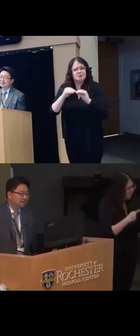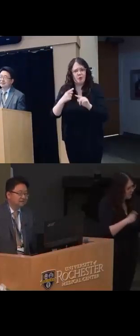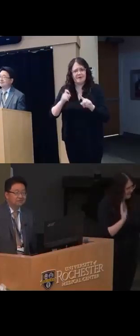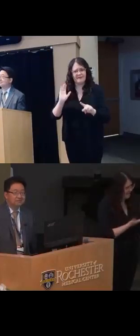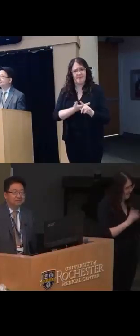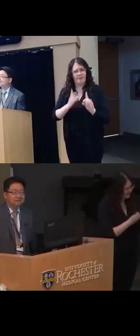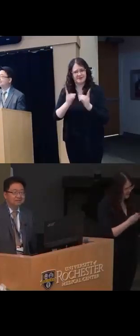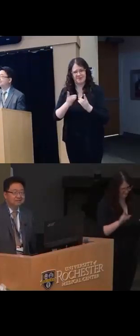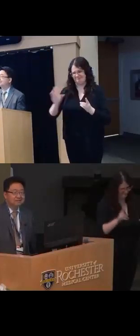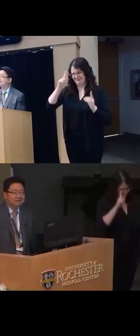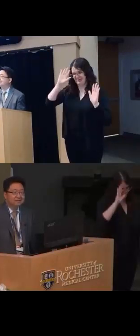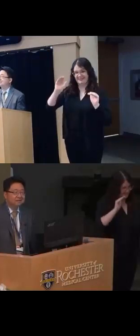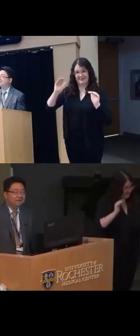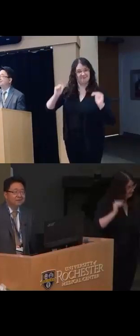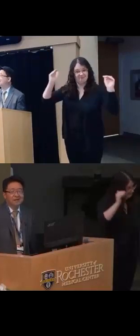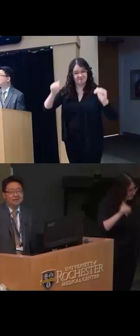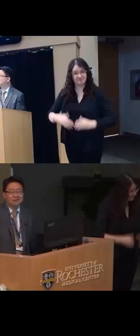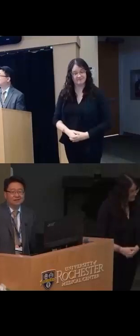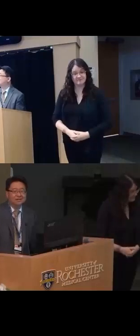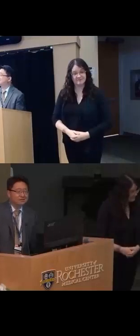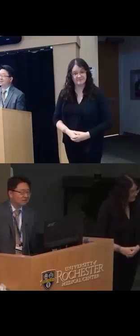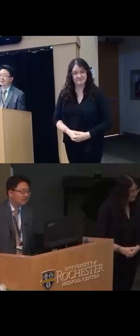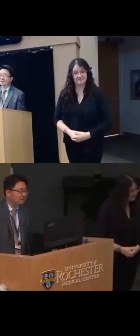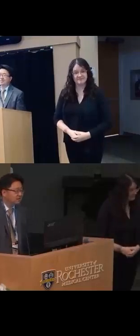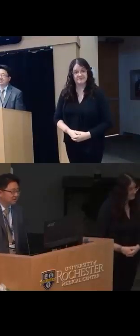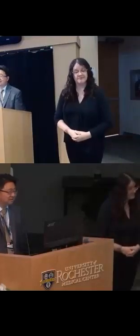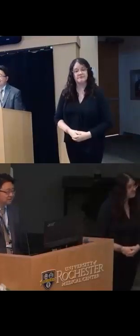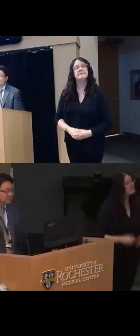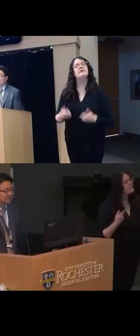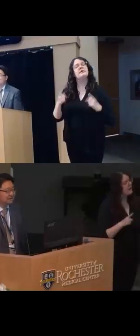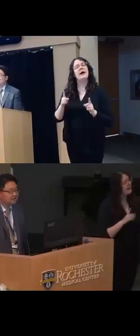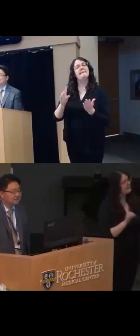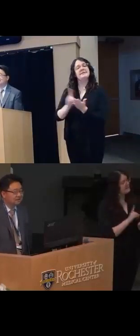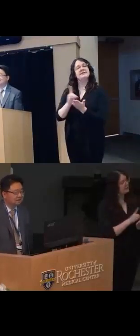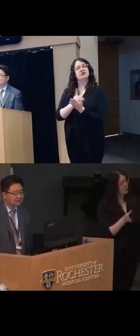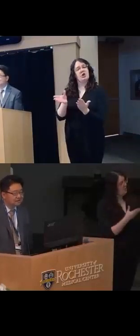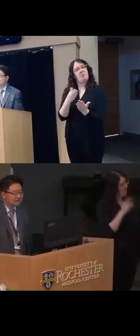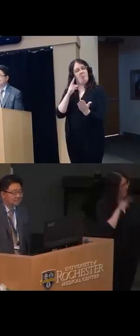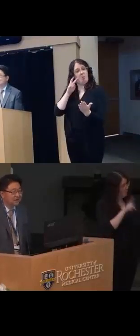you know when you look at the dictionary in terms of definition of Psychiatry it says